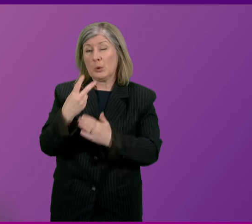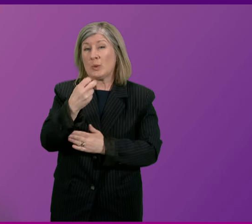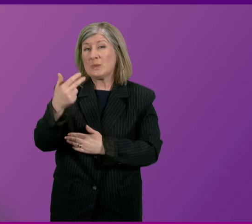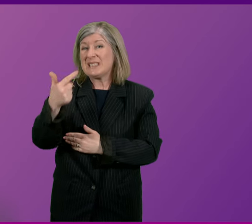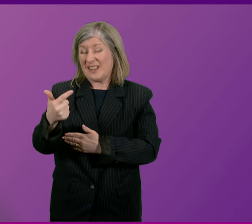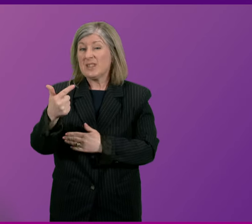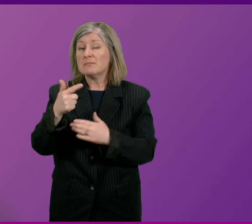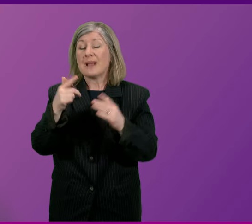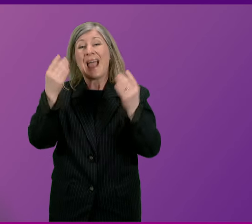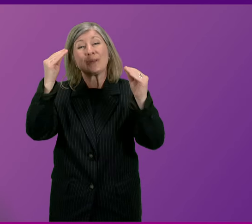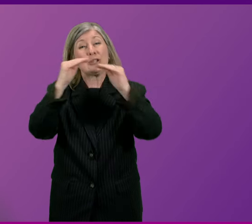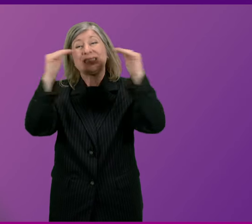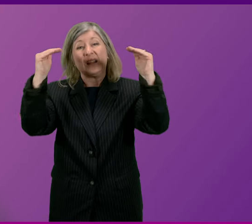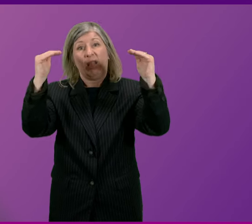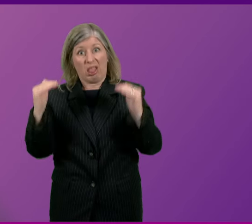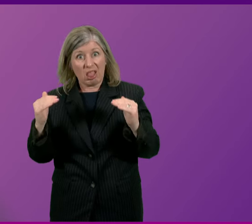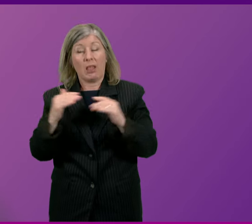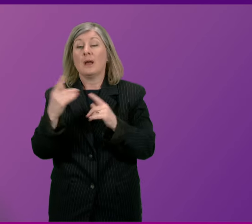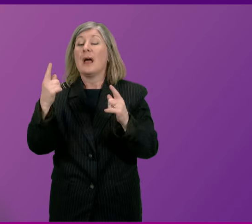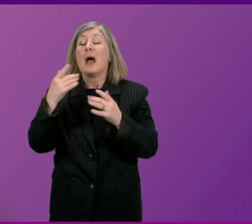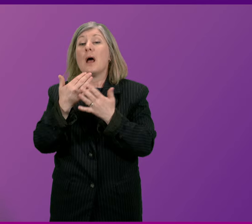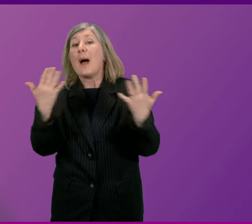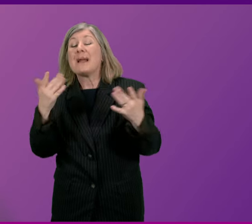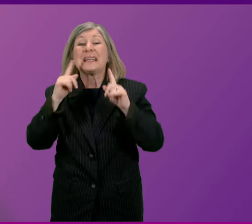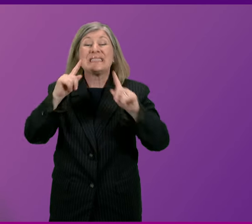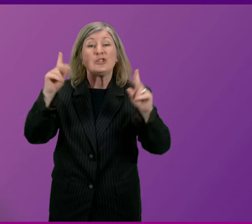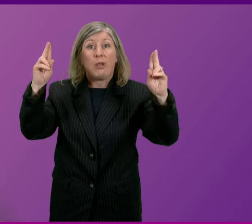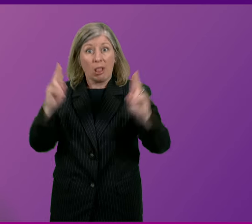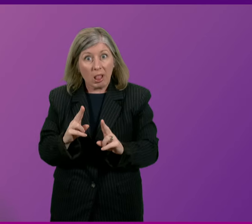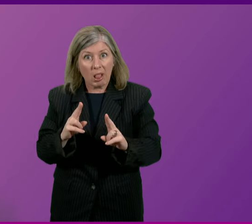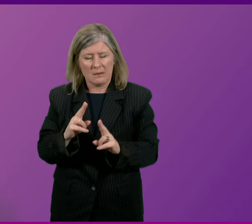numbers have fallen. The Government claims that it is fully funding councils,